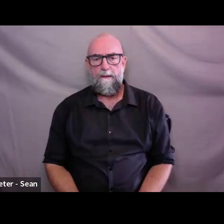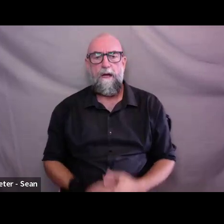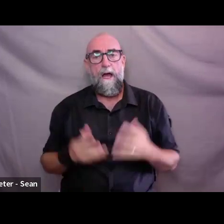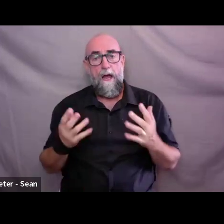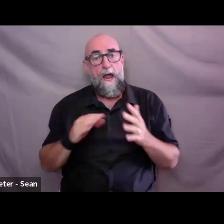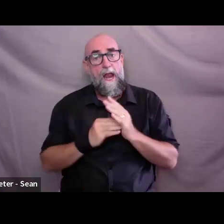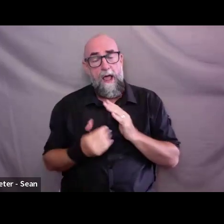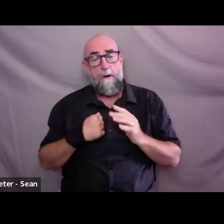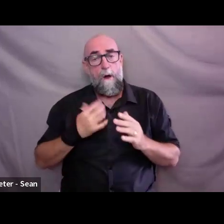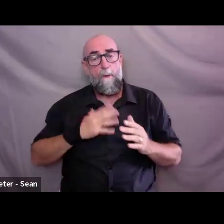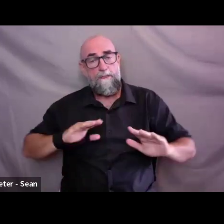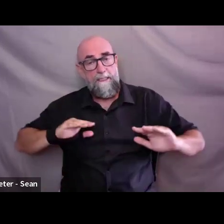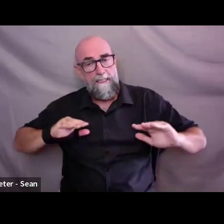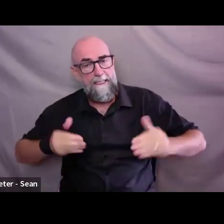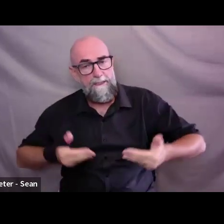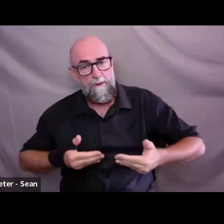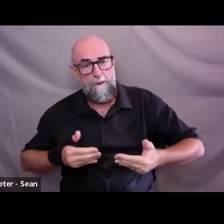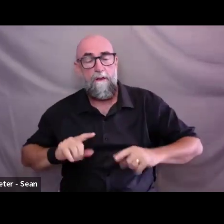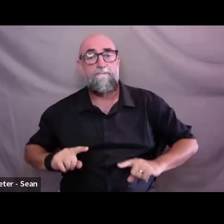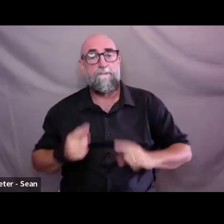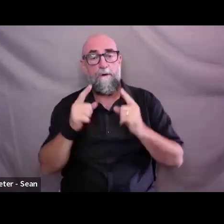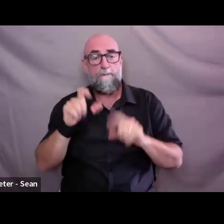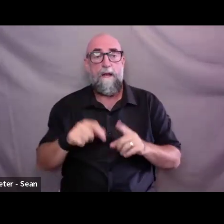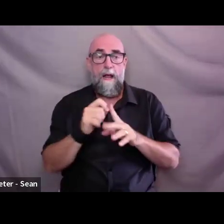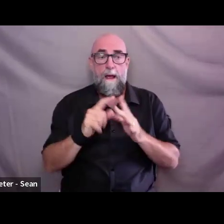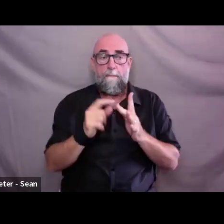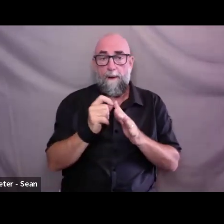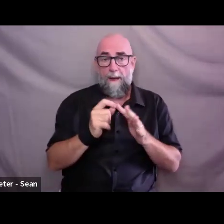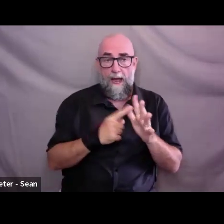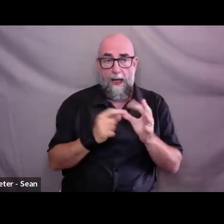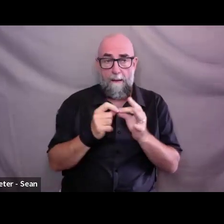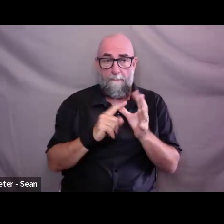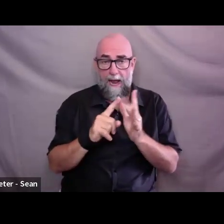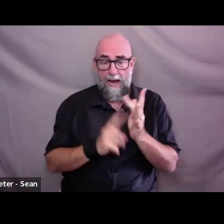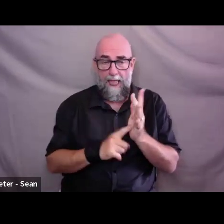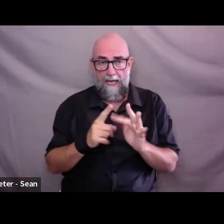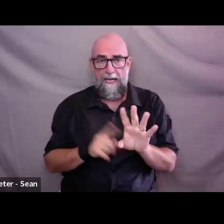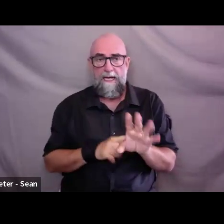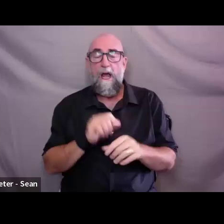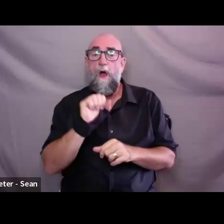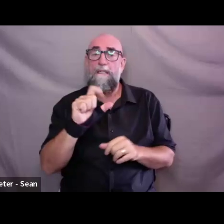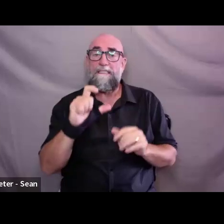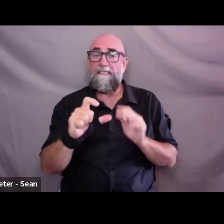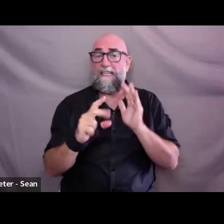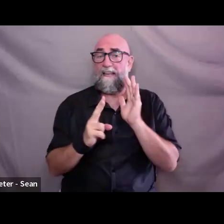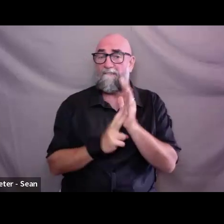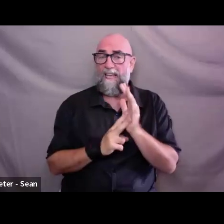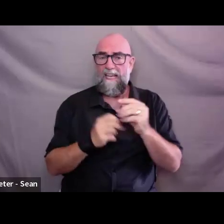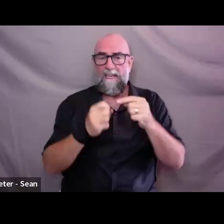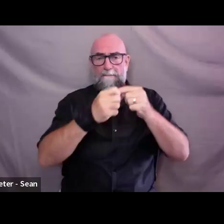about to read out, this is the abbreviated version. Pippa Bailey is an independent producer/direc- tor/consultant who grew